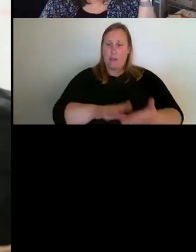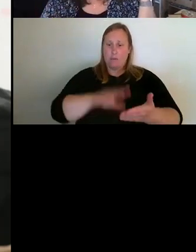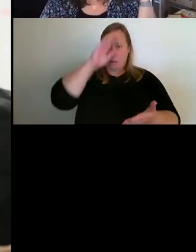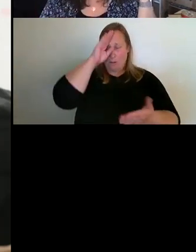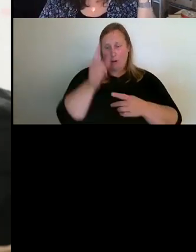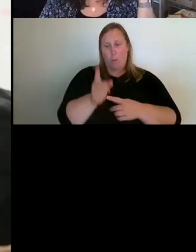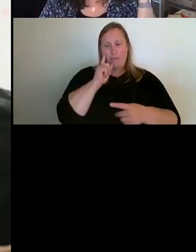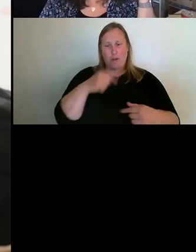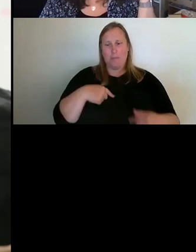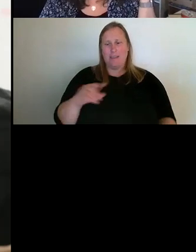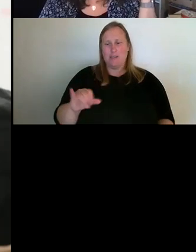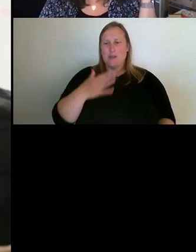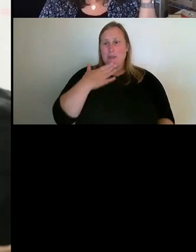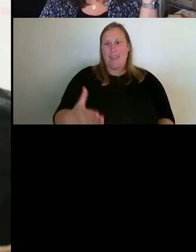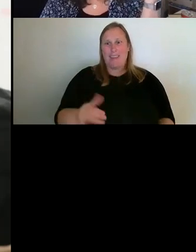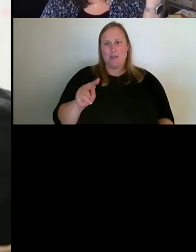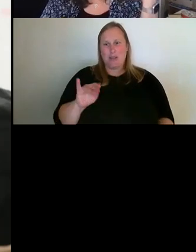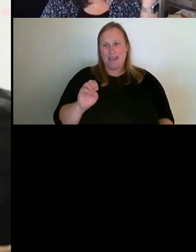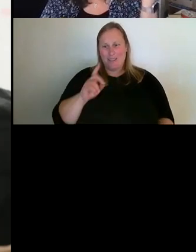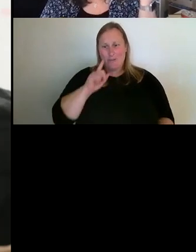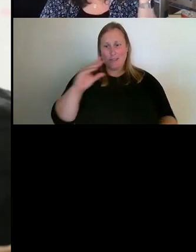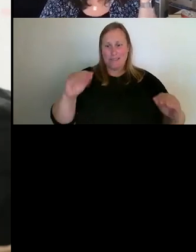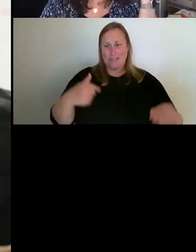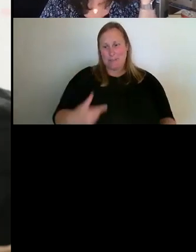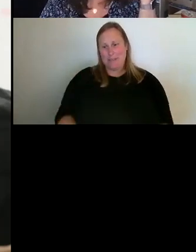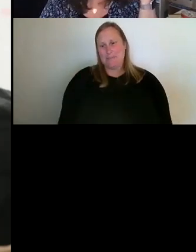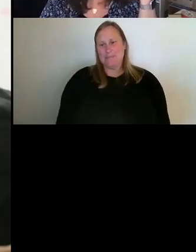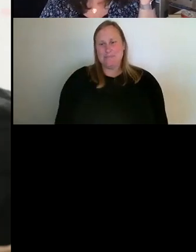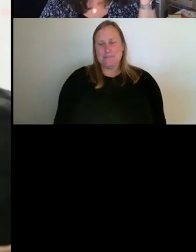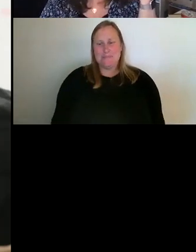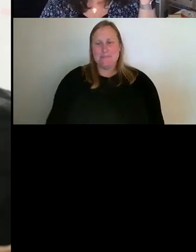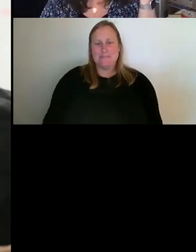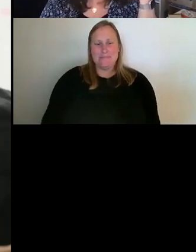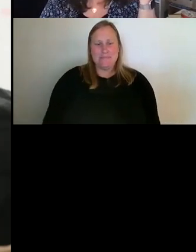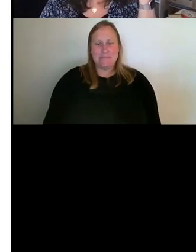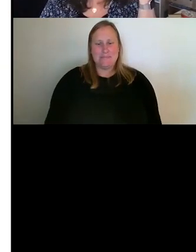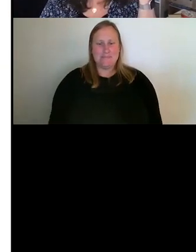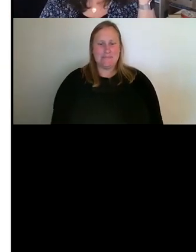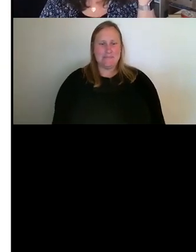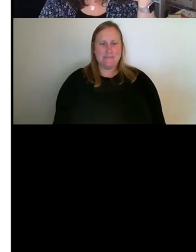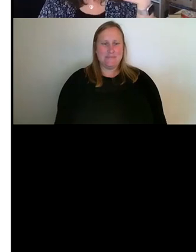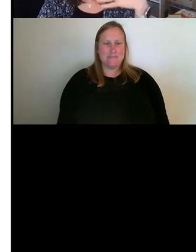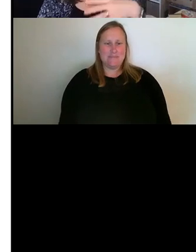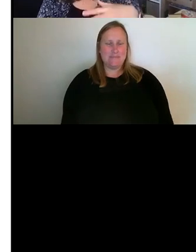I am so grateful to you, Jennie, for teaching me.